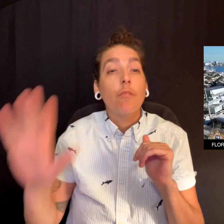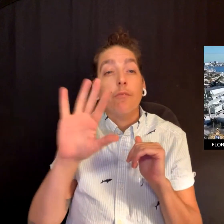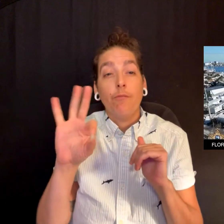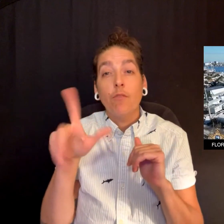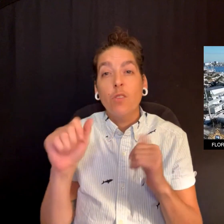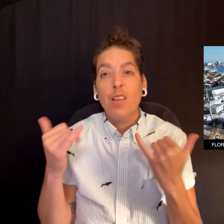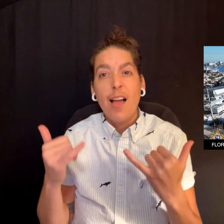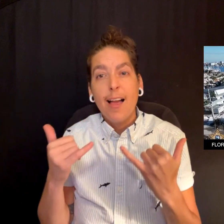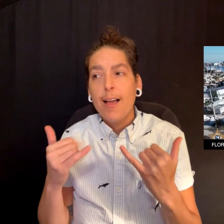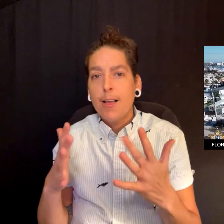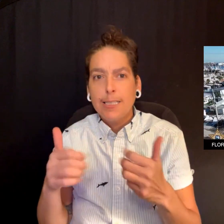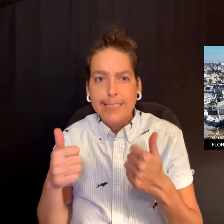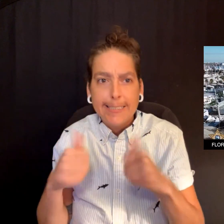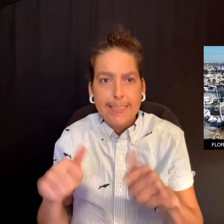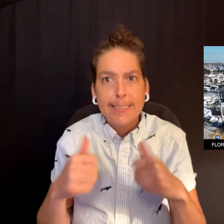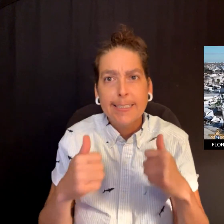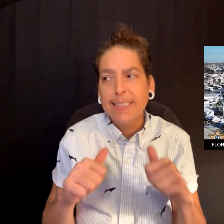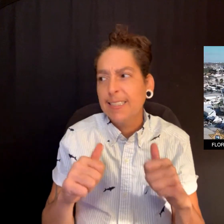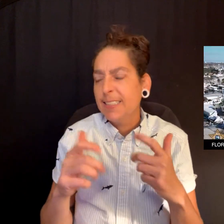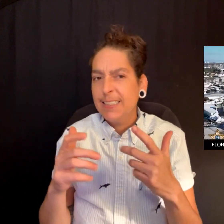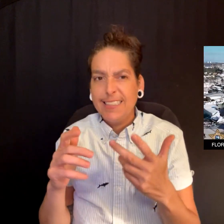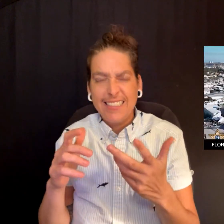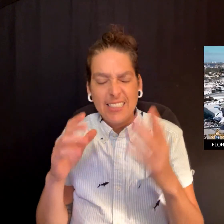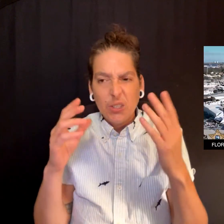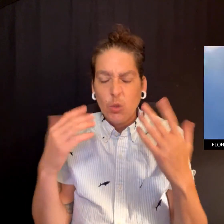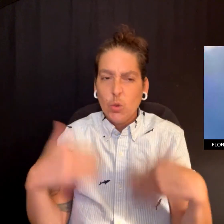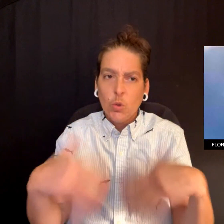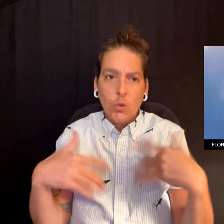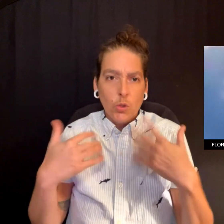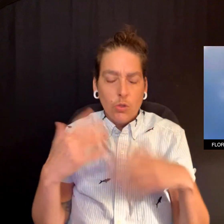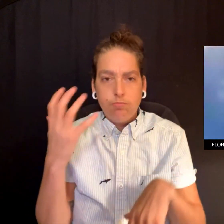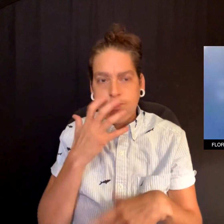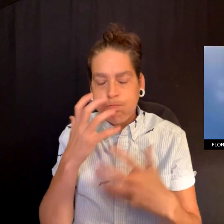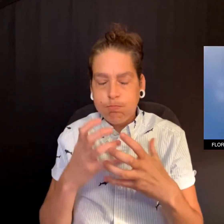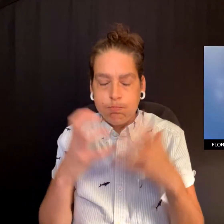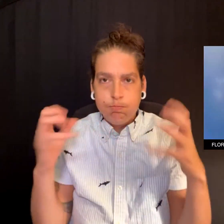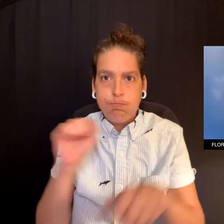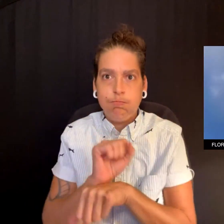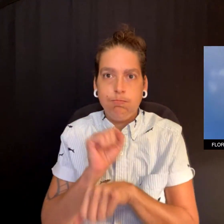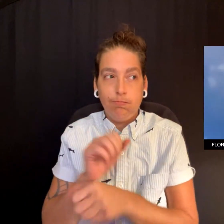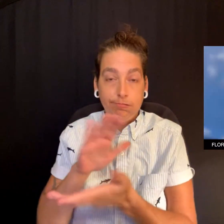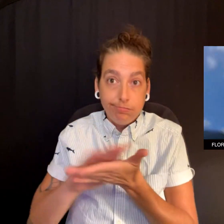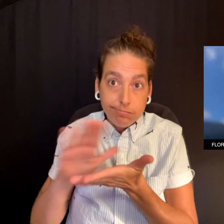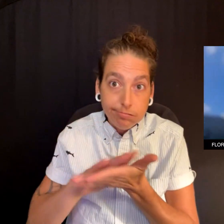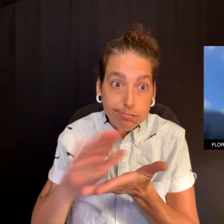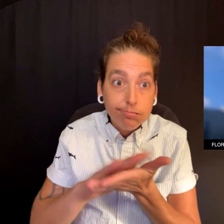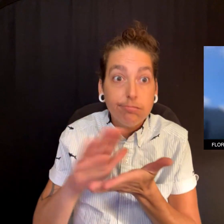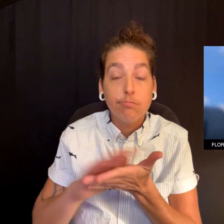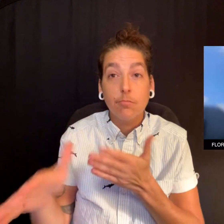Communities across Florida are now attempting the unimaginable job of cleaning up and rebuilding.